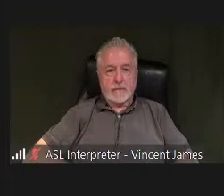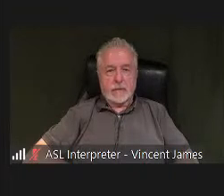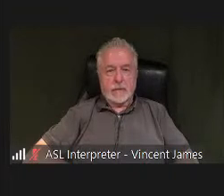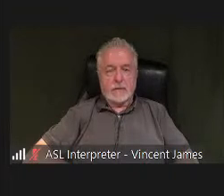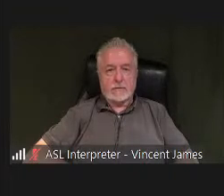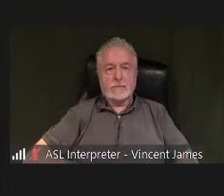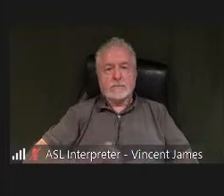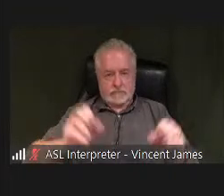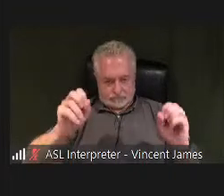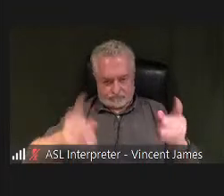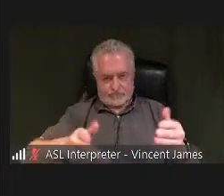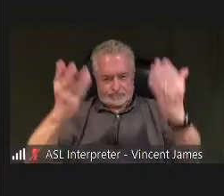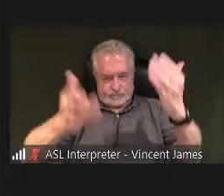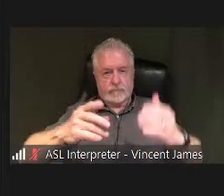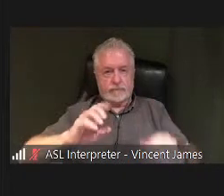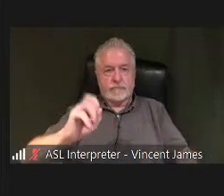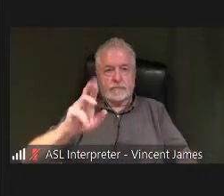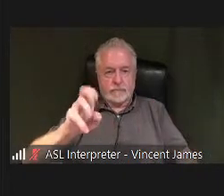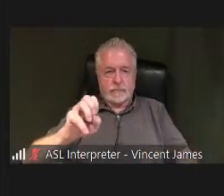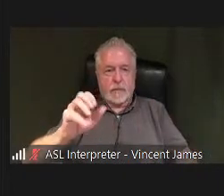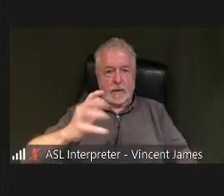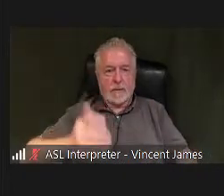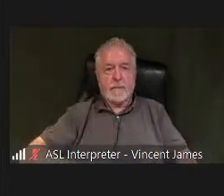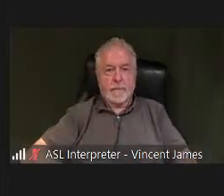Here we are. Here.